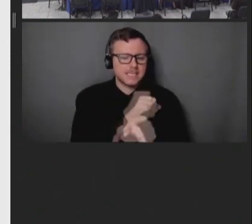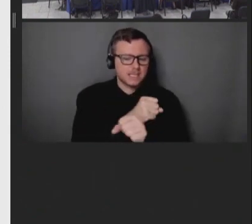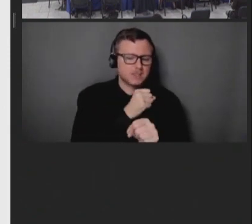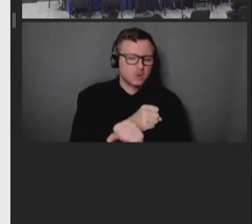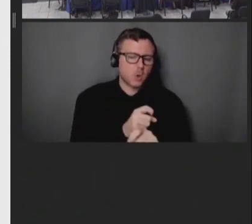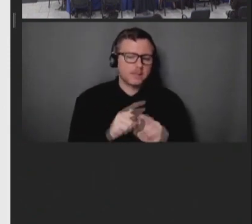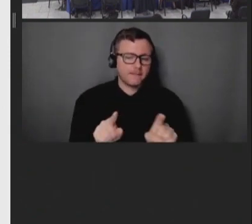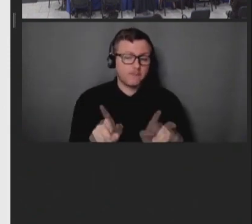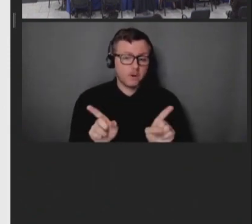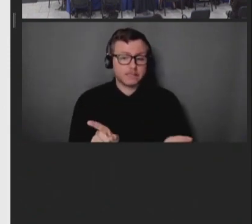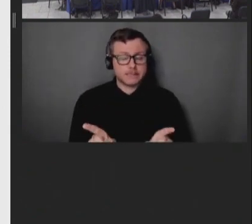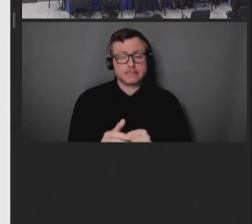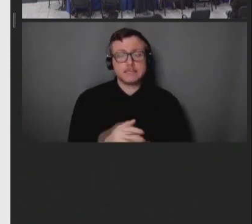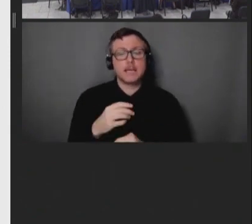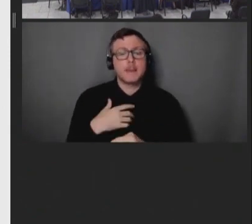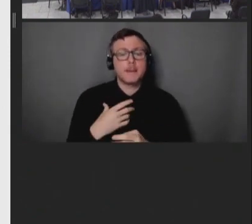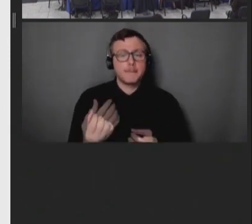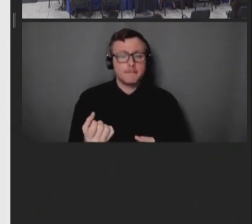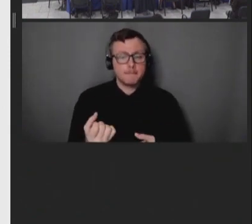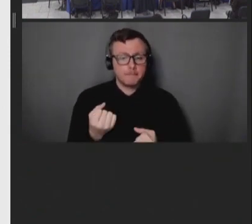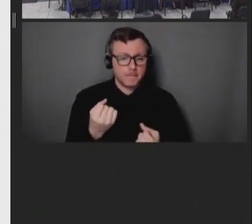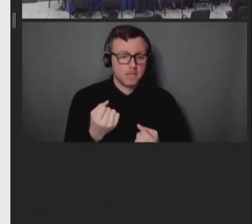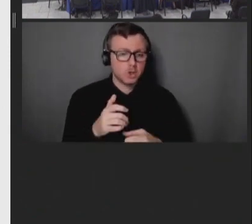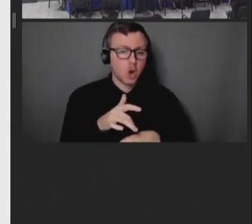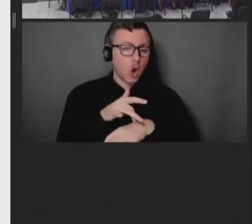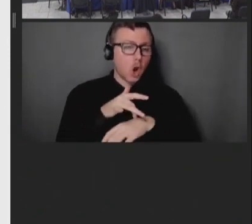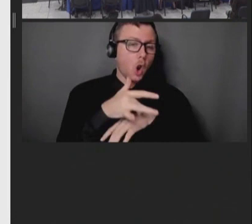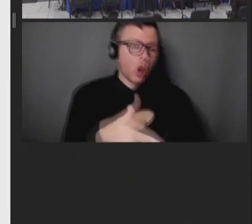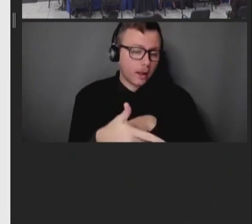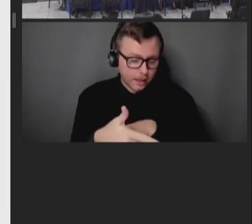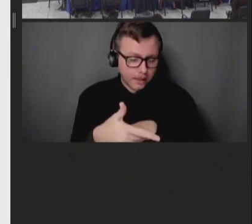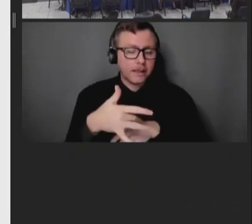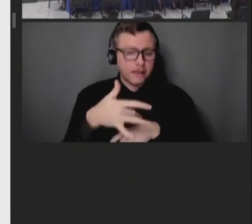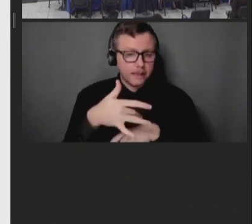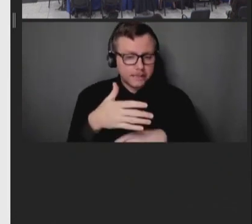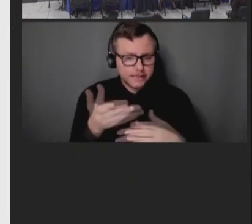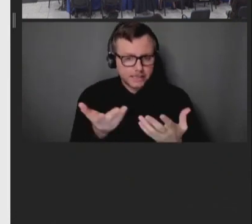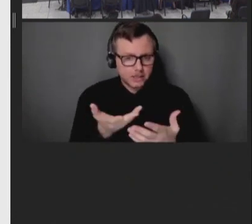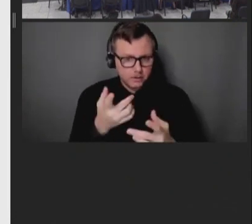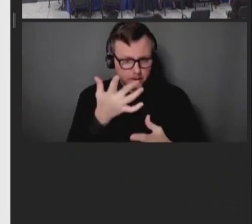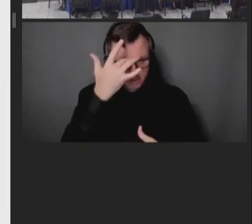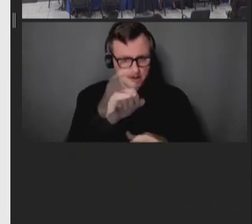you know, in many cases, particularly early in the pandemic, political affiliation did